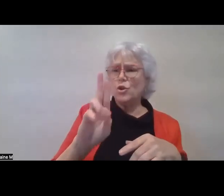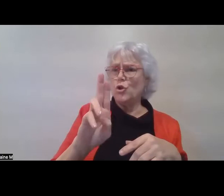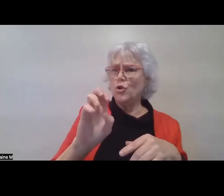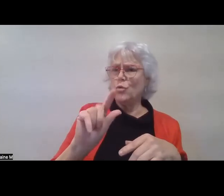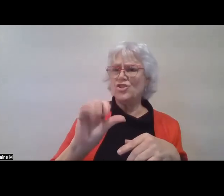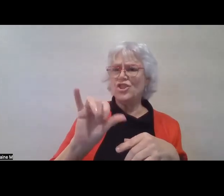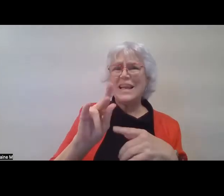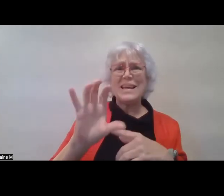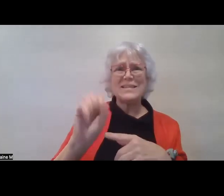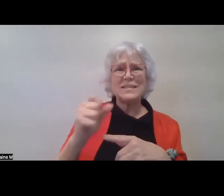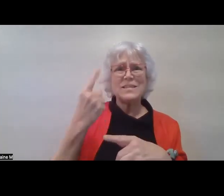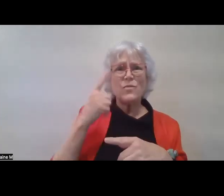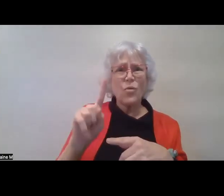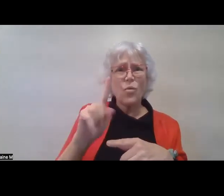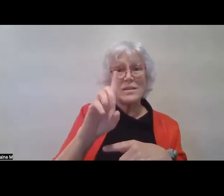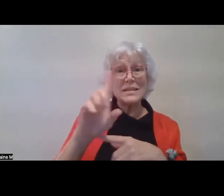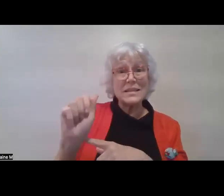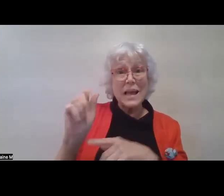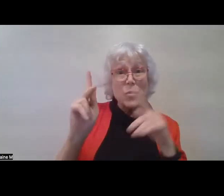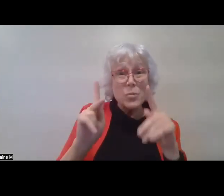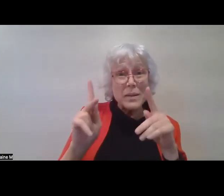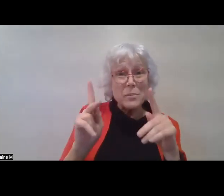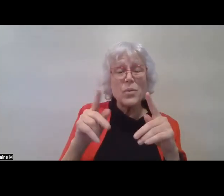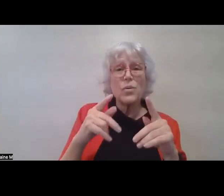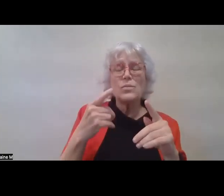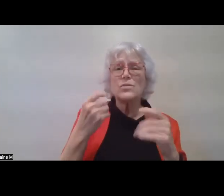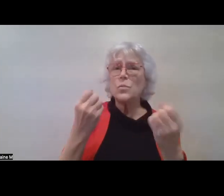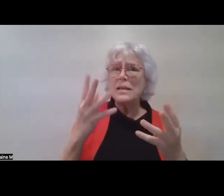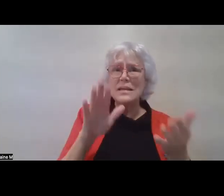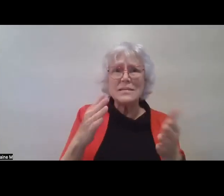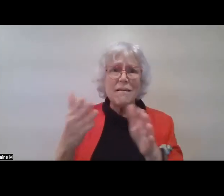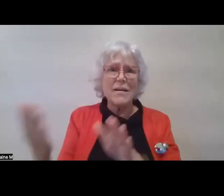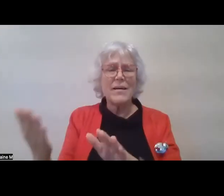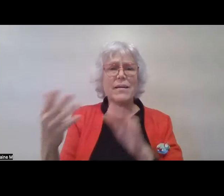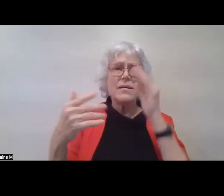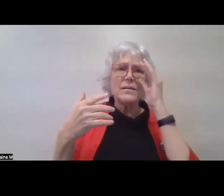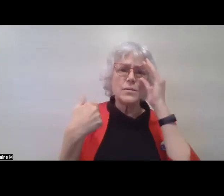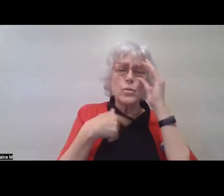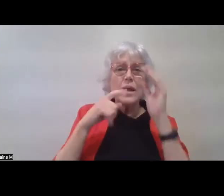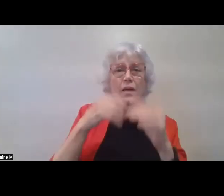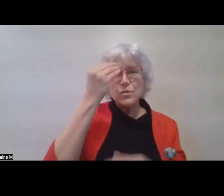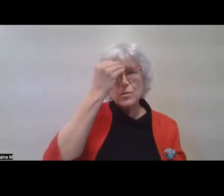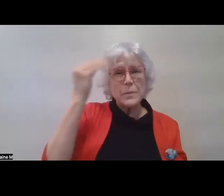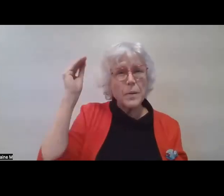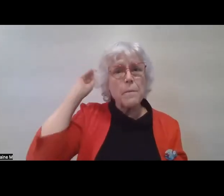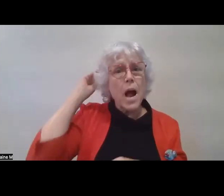I think those are things that we all have to keep in mind as we talk about the climate